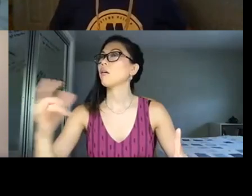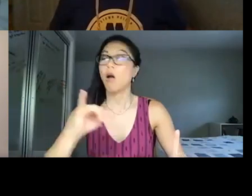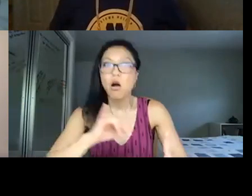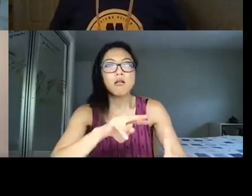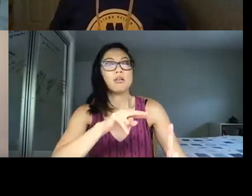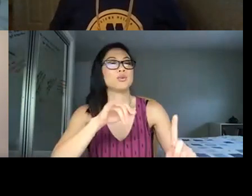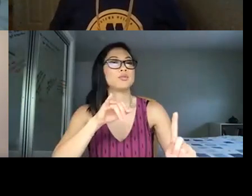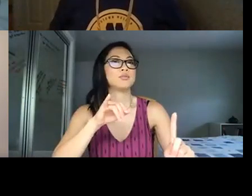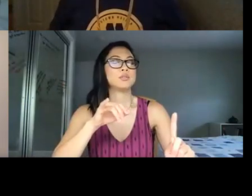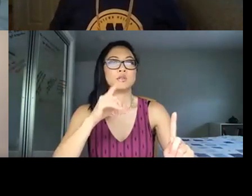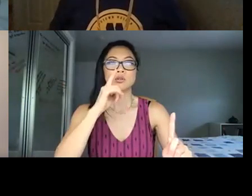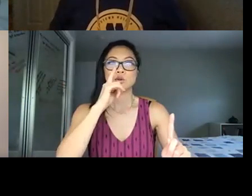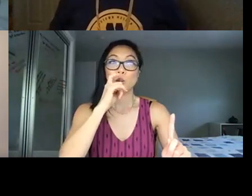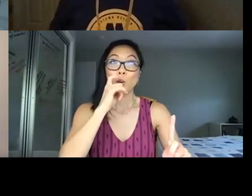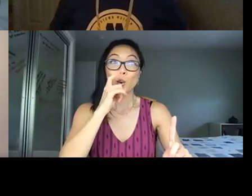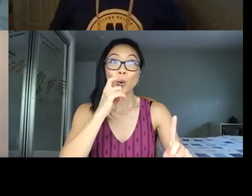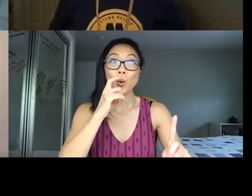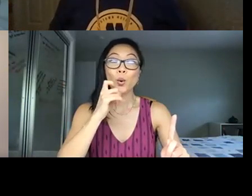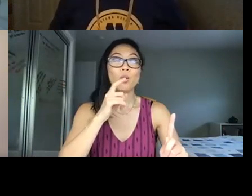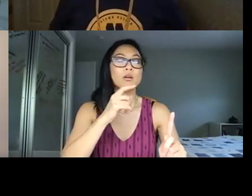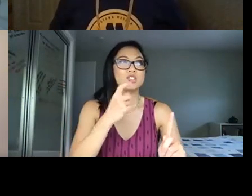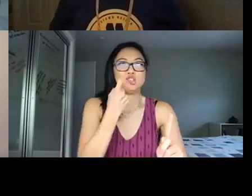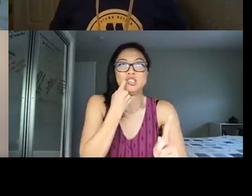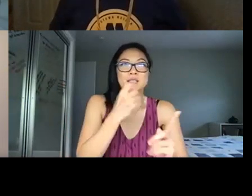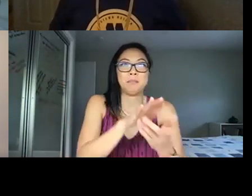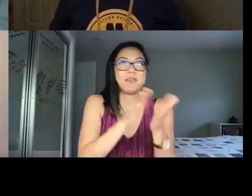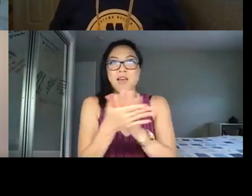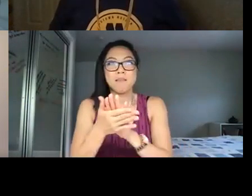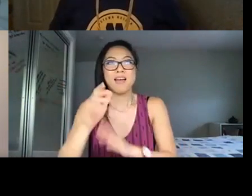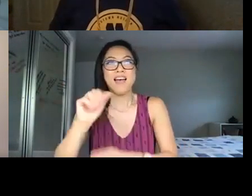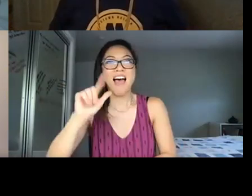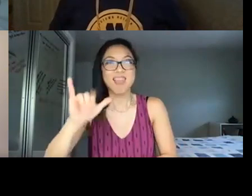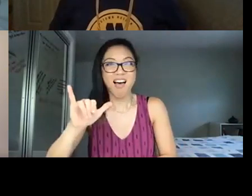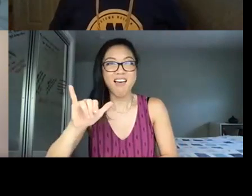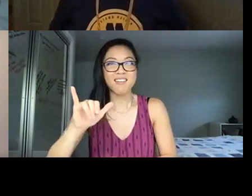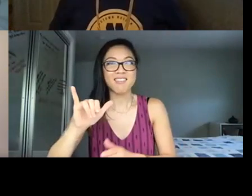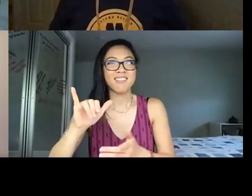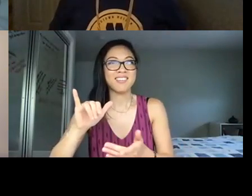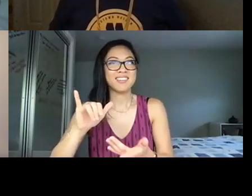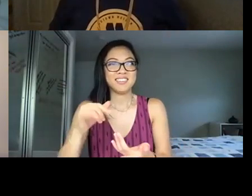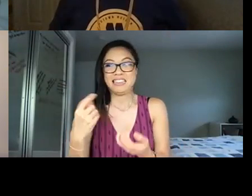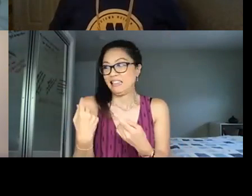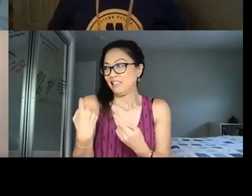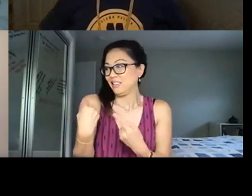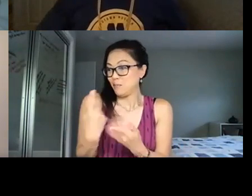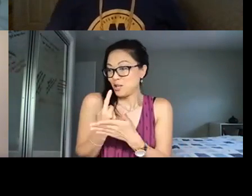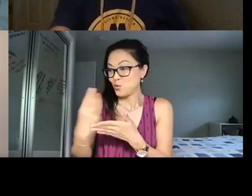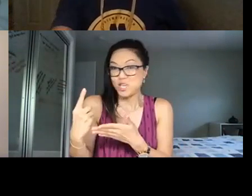who put out a statement, who realized they're white this past week. There's a lot.